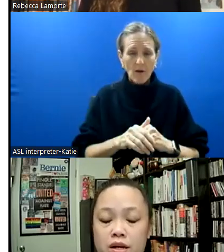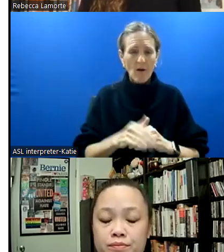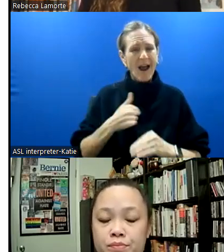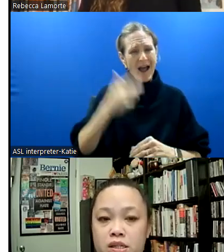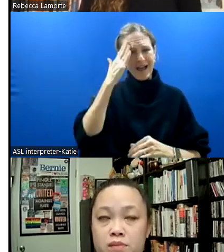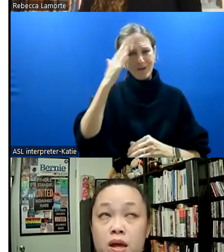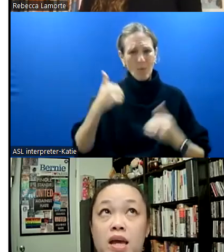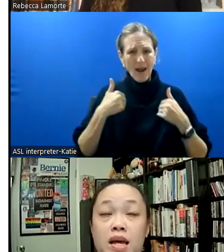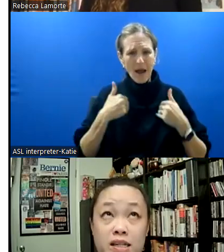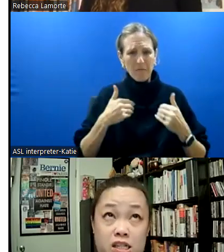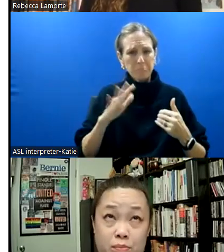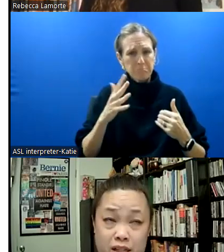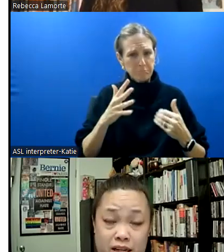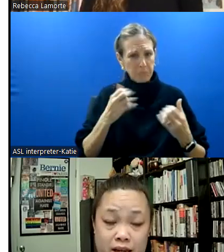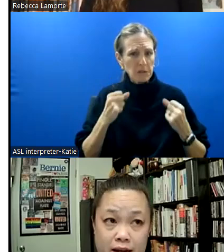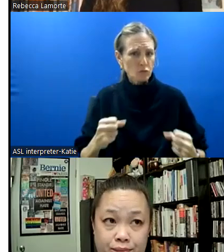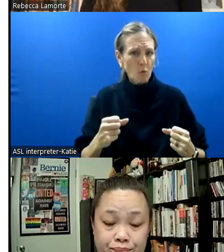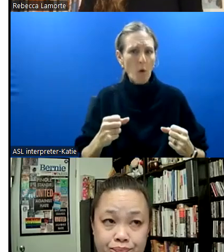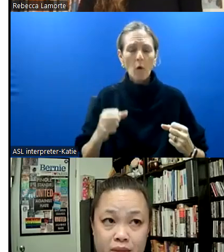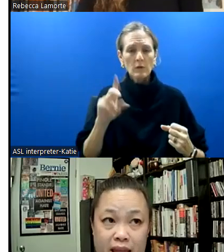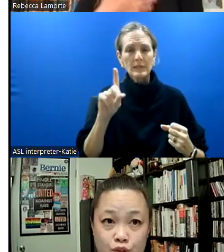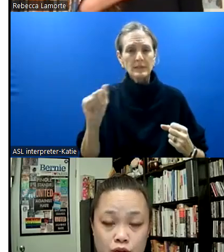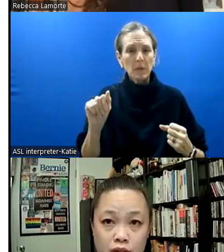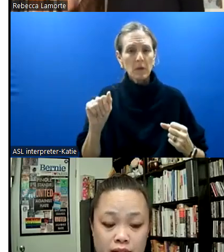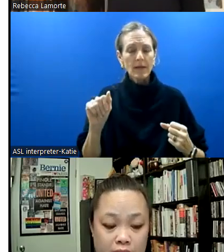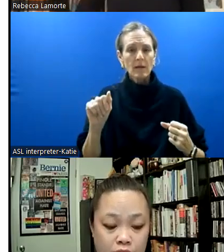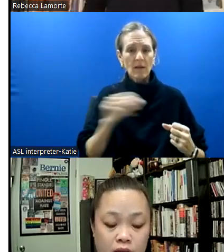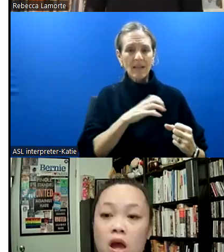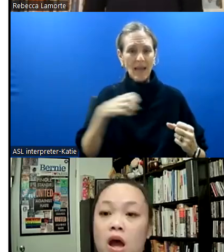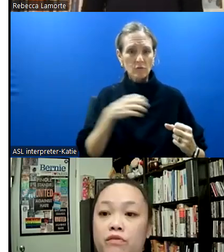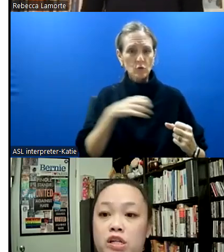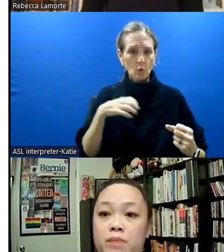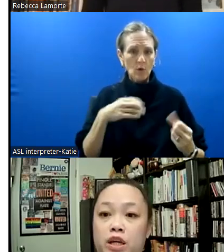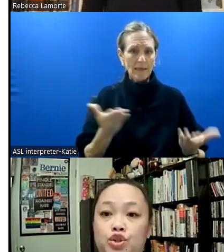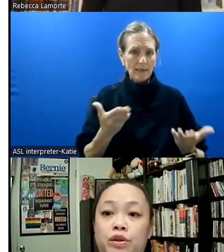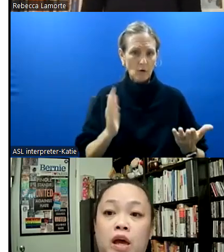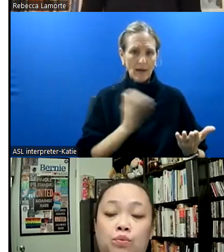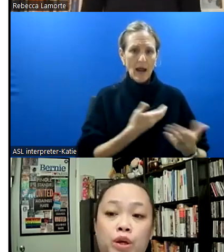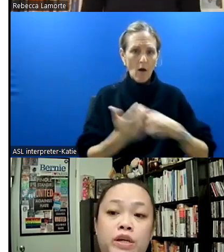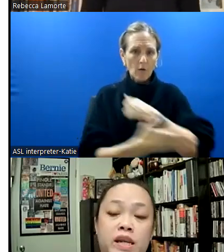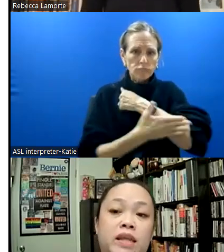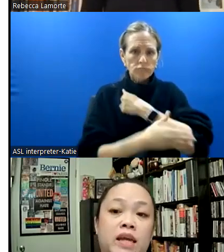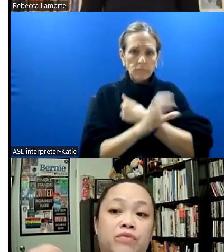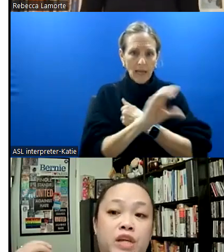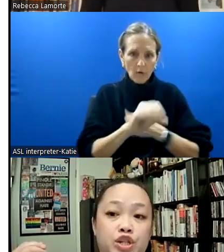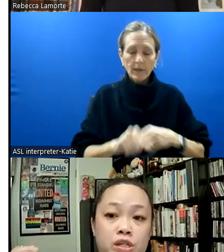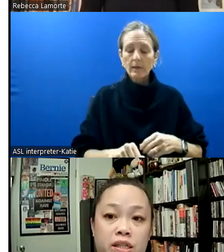Disability Council in the county of just making sure that we are extending that invitation